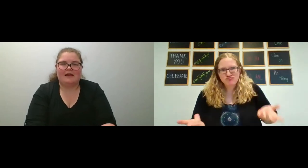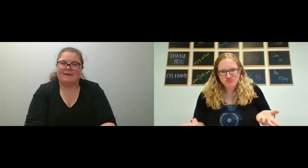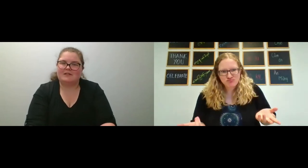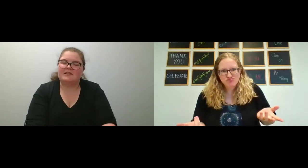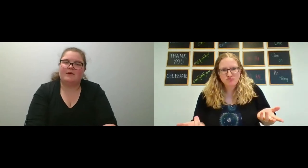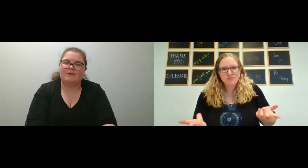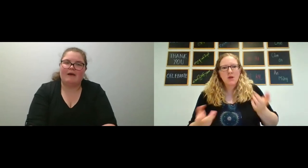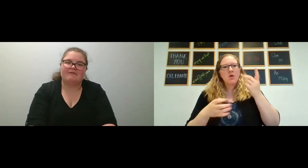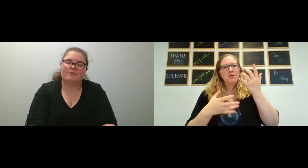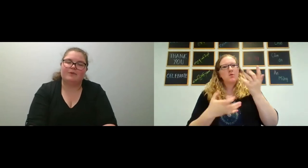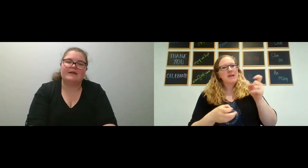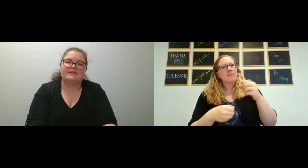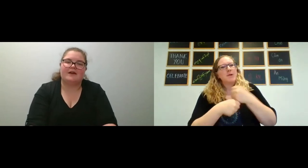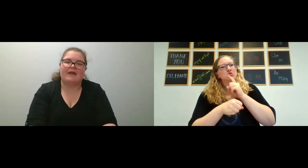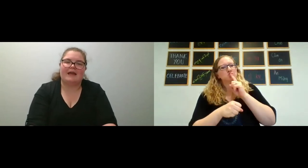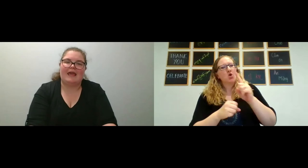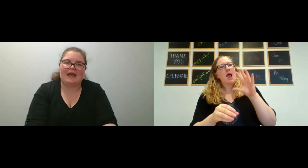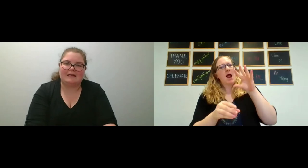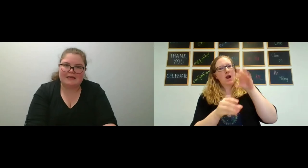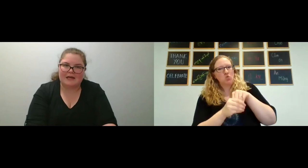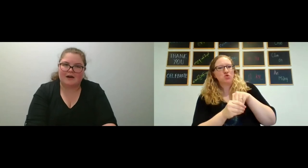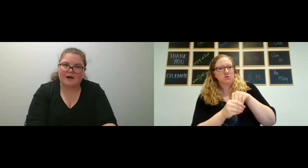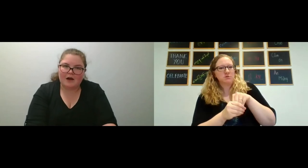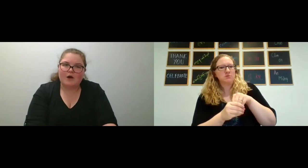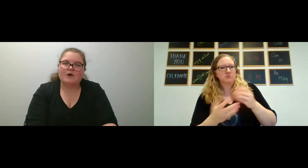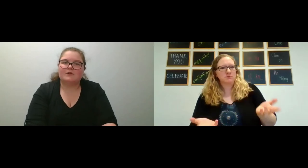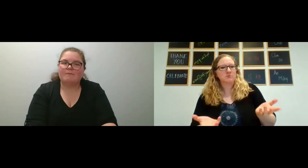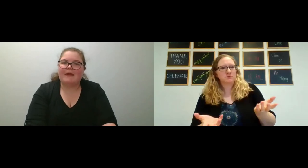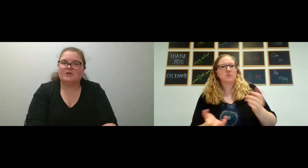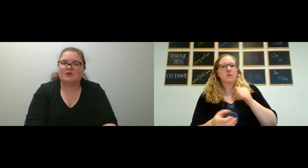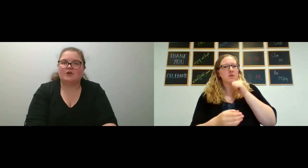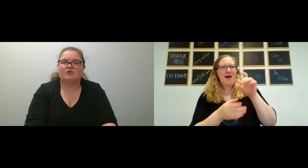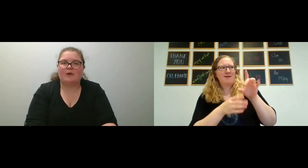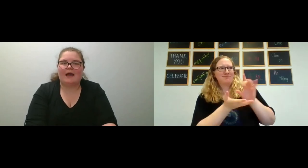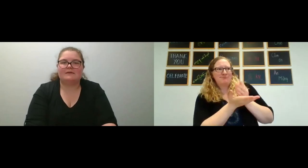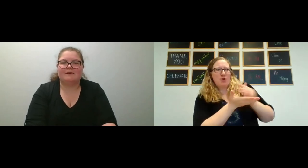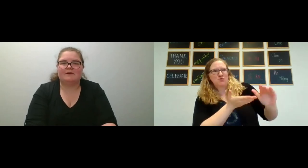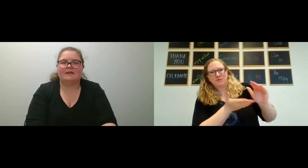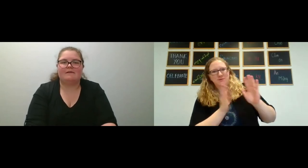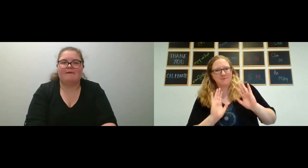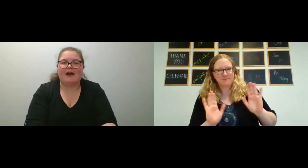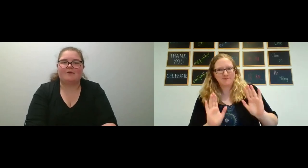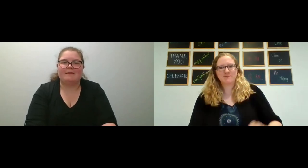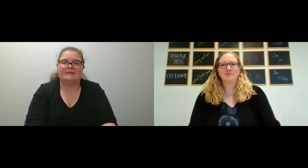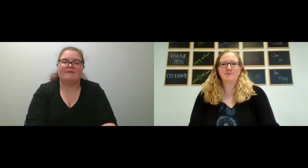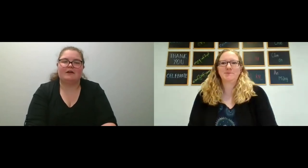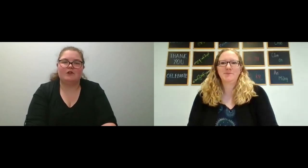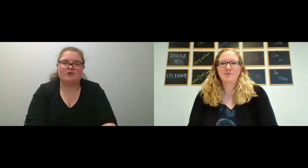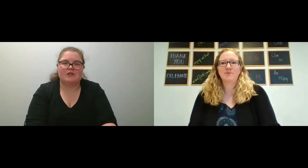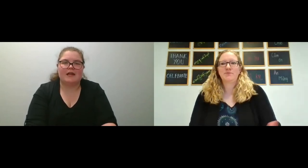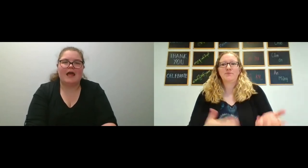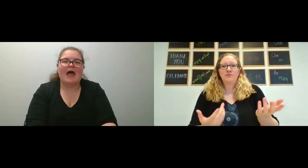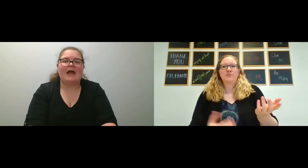especially when you have employees there that can't hear. So make sure you try to build an environment of inclusion